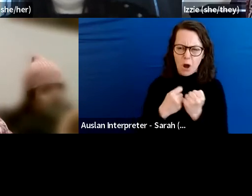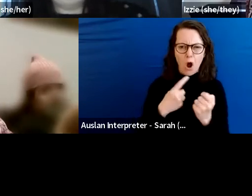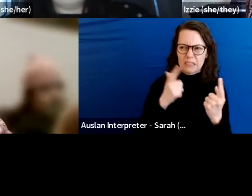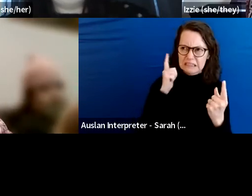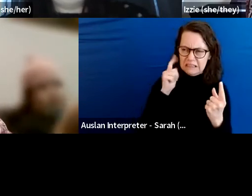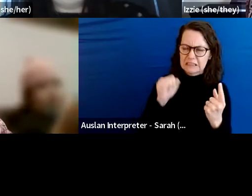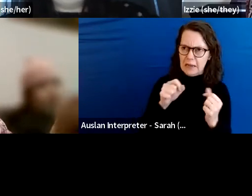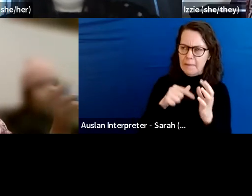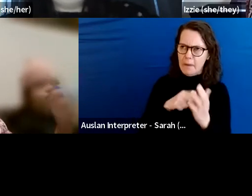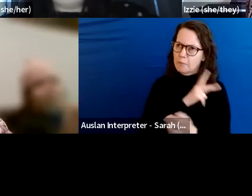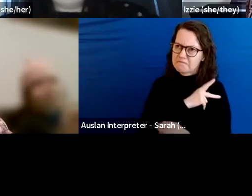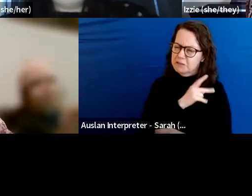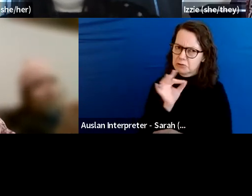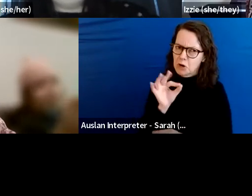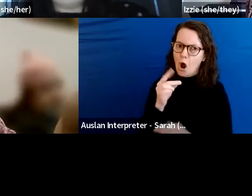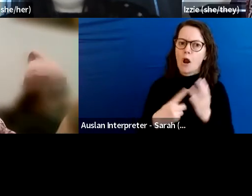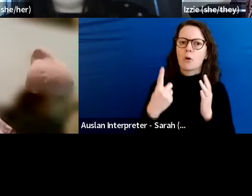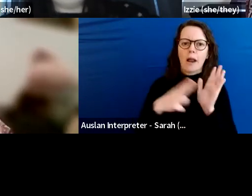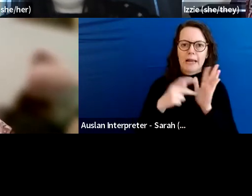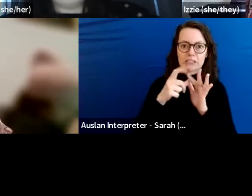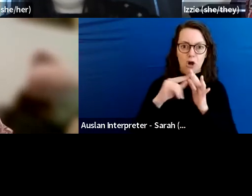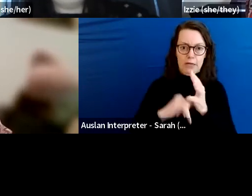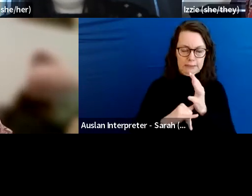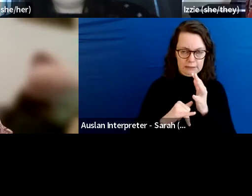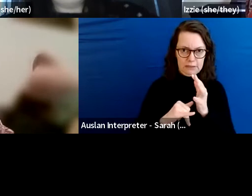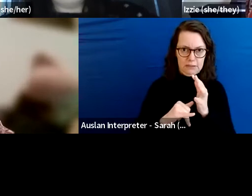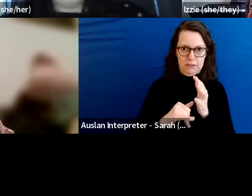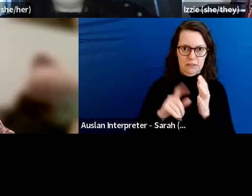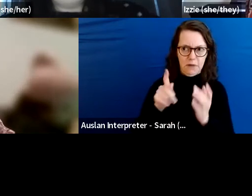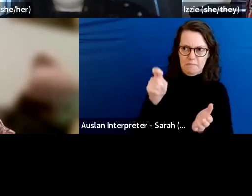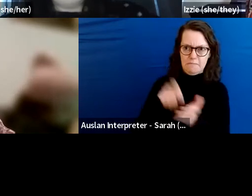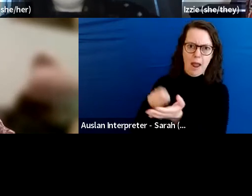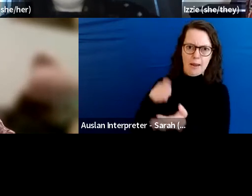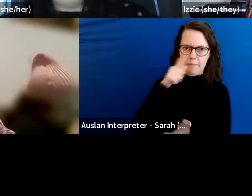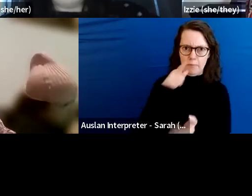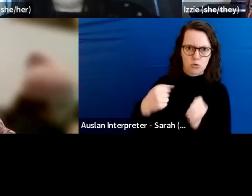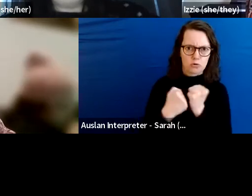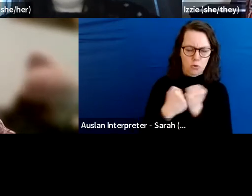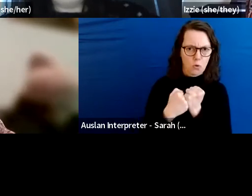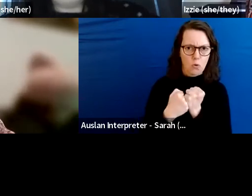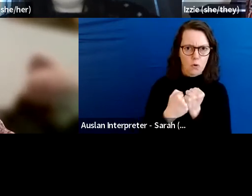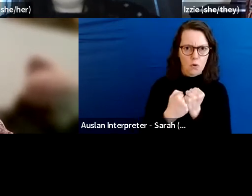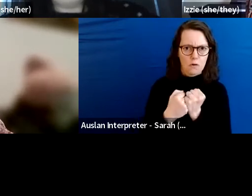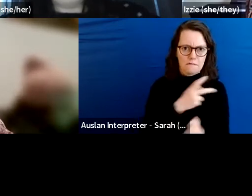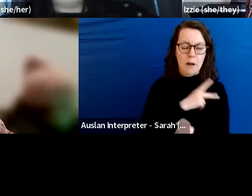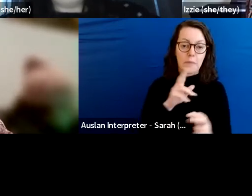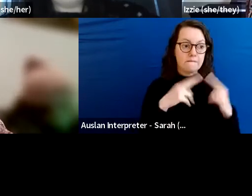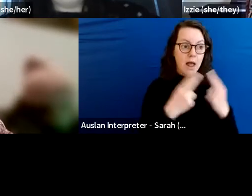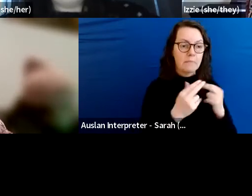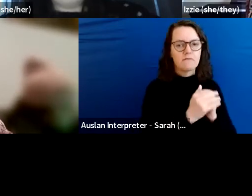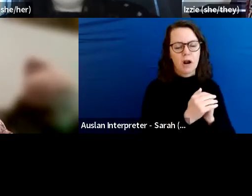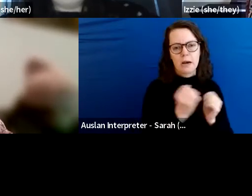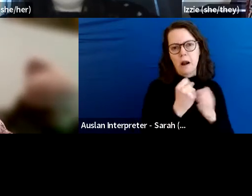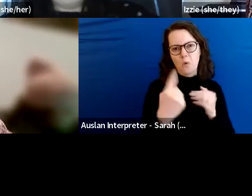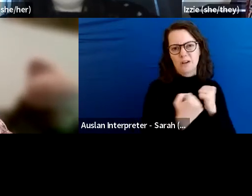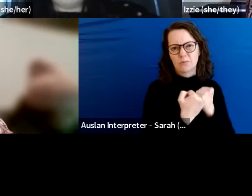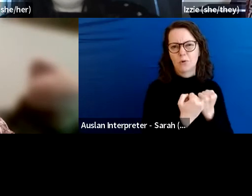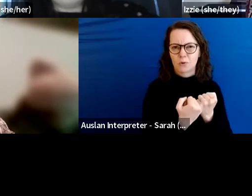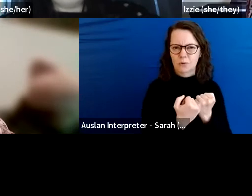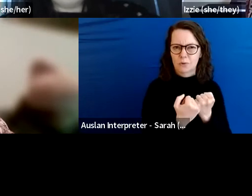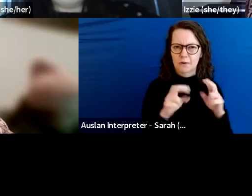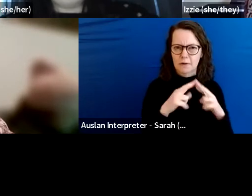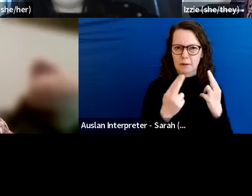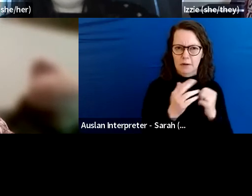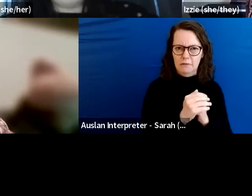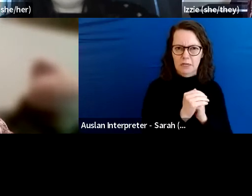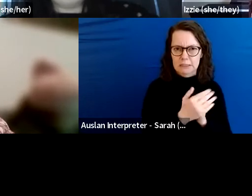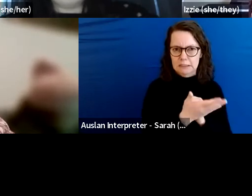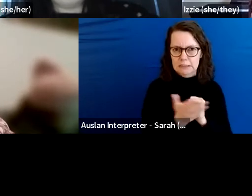Besides obviously teachers and things like that until we've had. India is and they're still paid support but family and friends have been the biggest supporters for us.